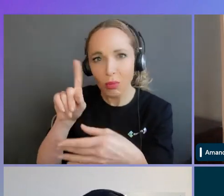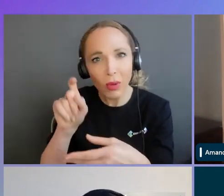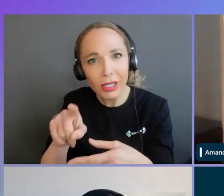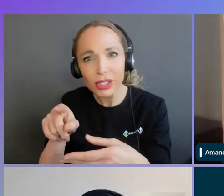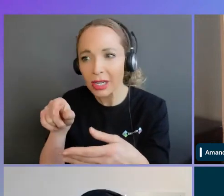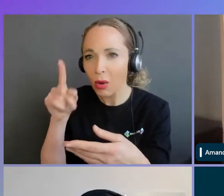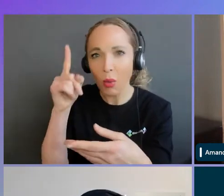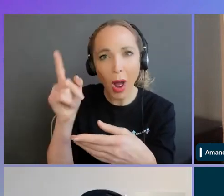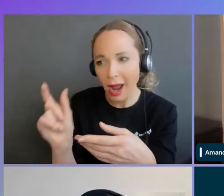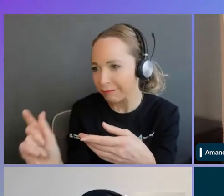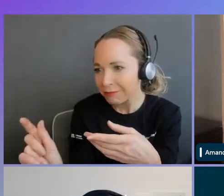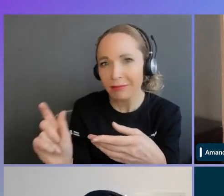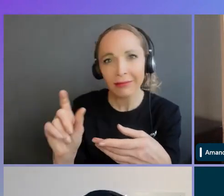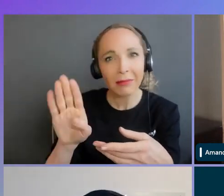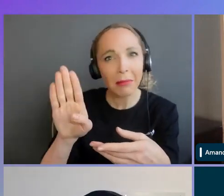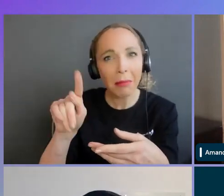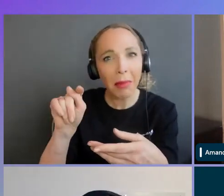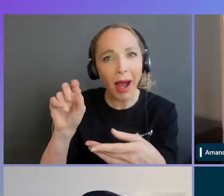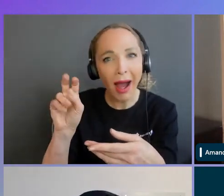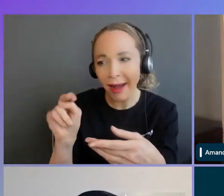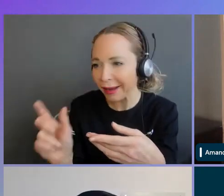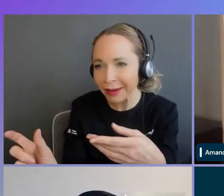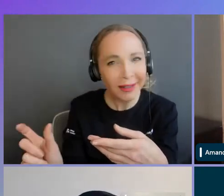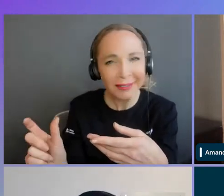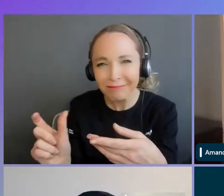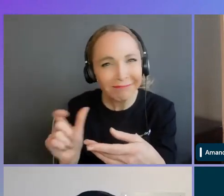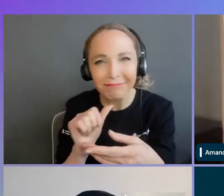included. Um, it's just awareness. Um, and it's, it's